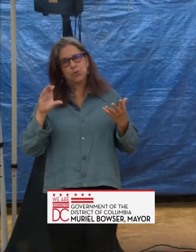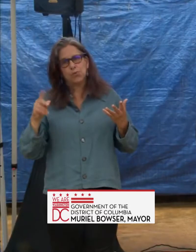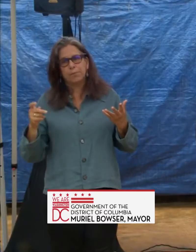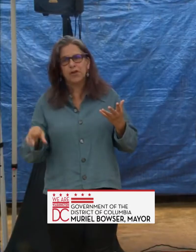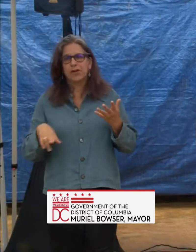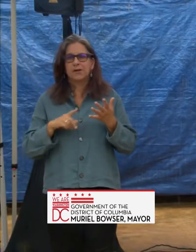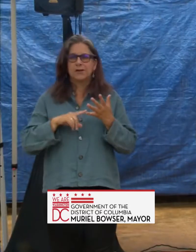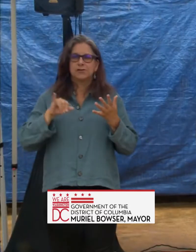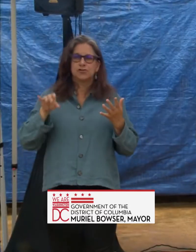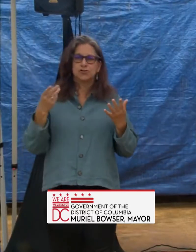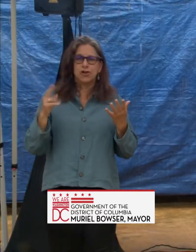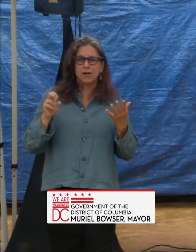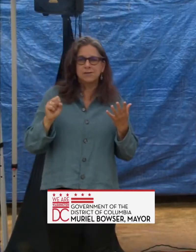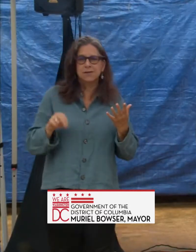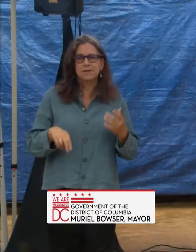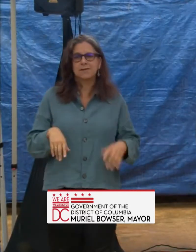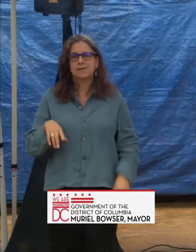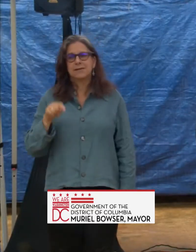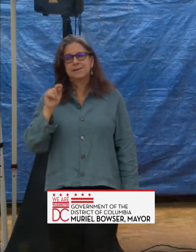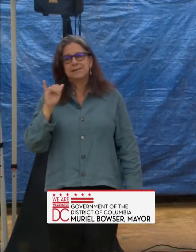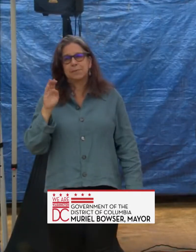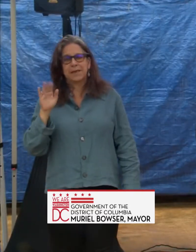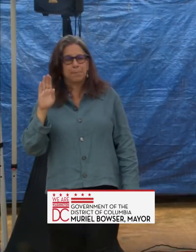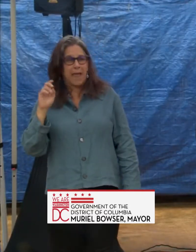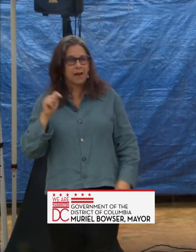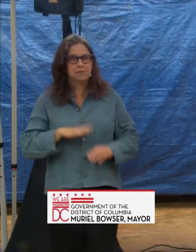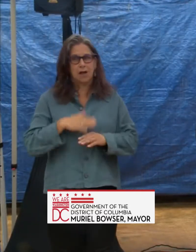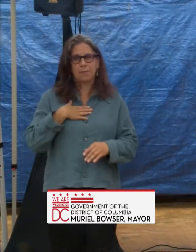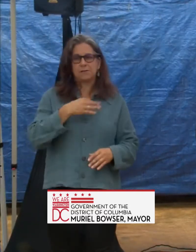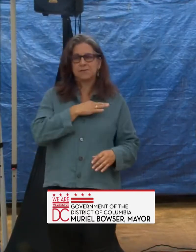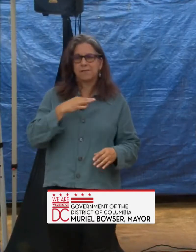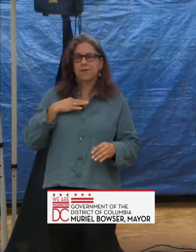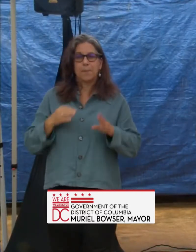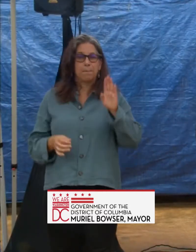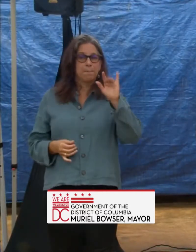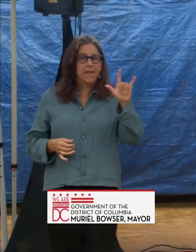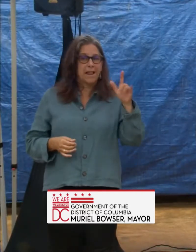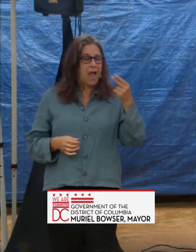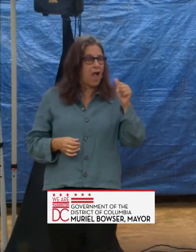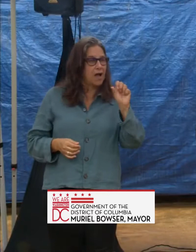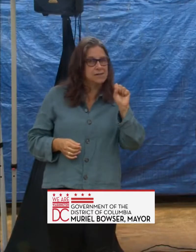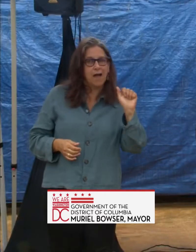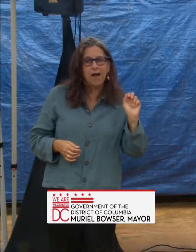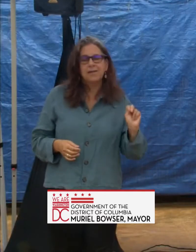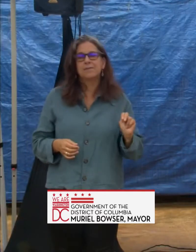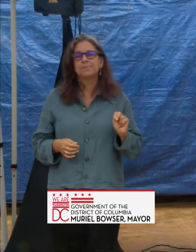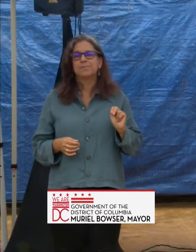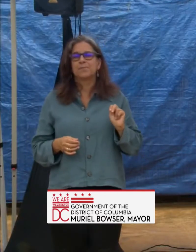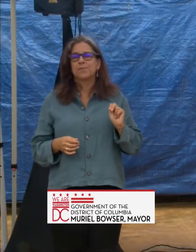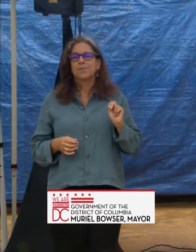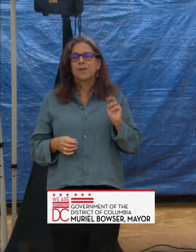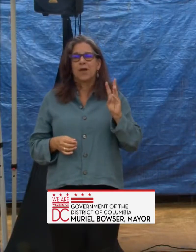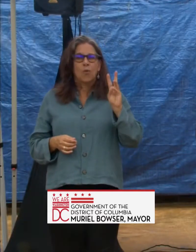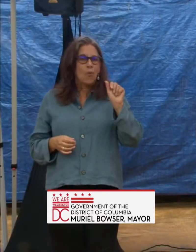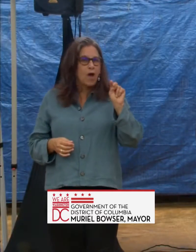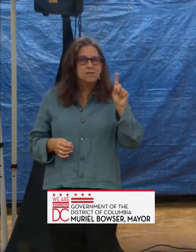BENNETT ON MY STAFF, DR. BILL HASSAN, SCHROEDER, WANDA, BRENDA